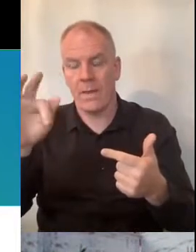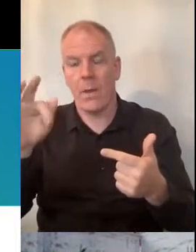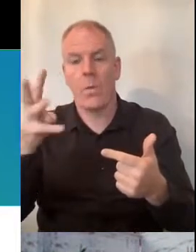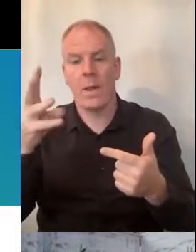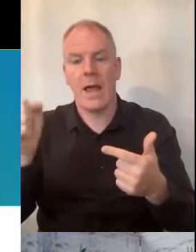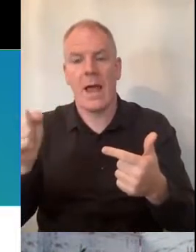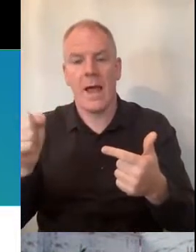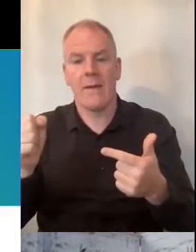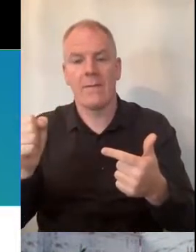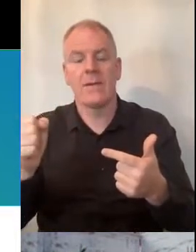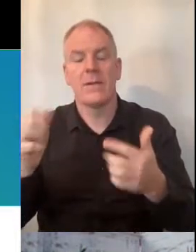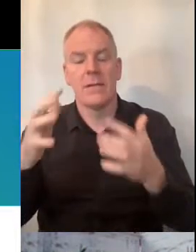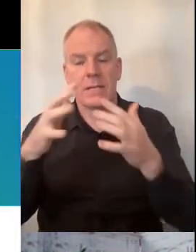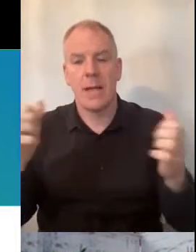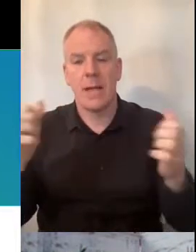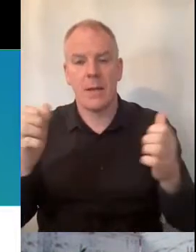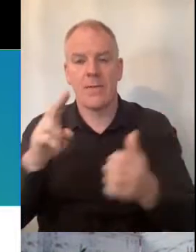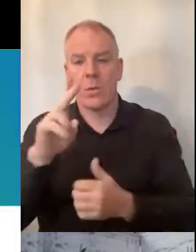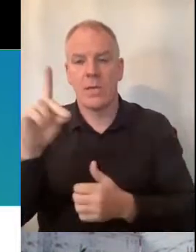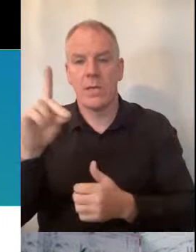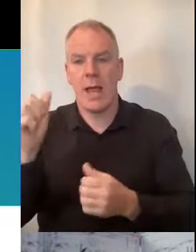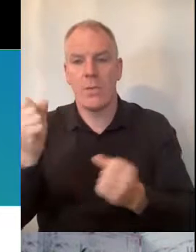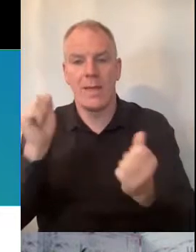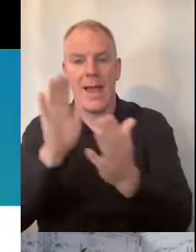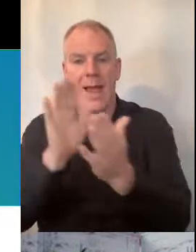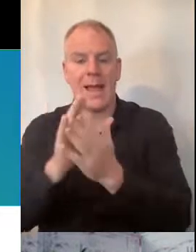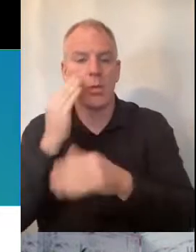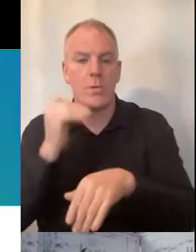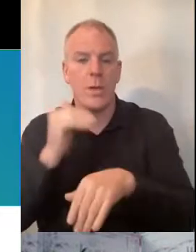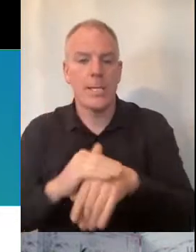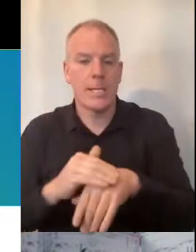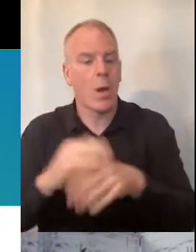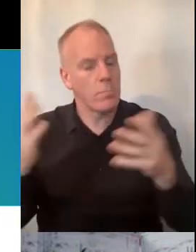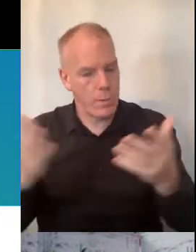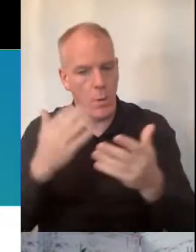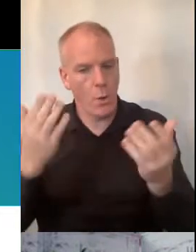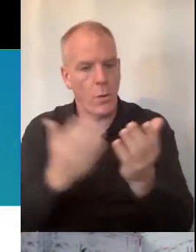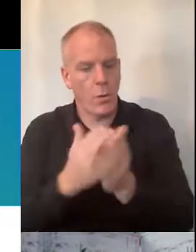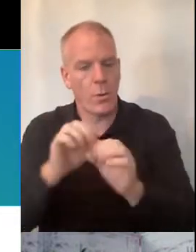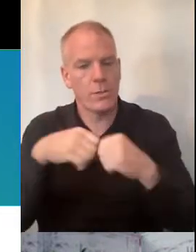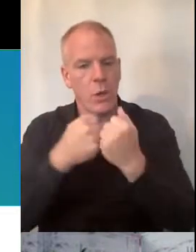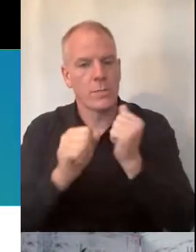on udl and anti racism so I will promote that on social media. So just watch out for that and.